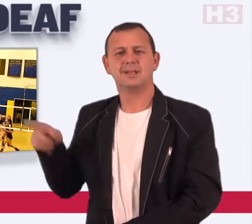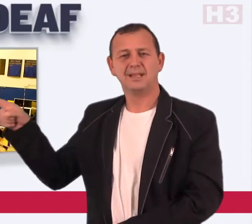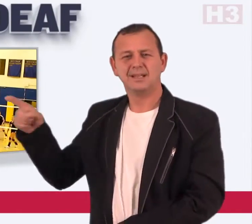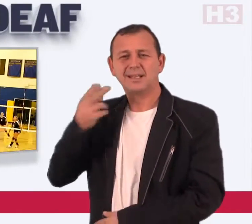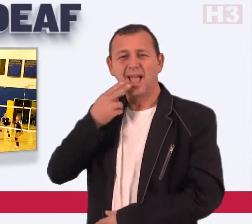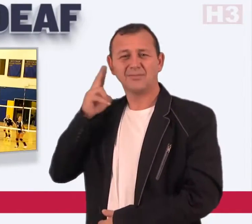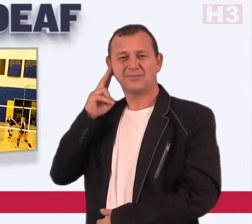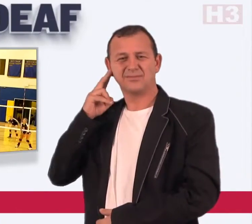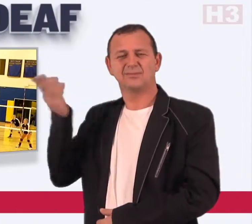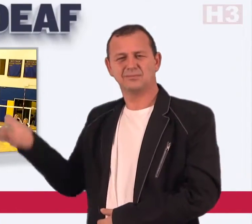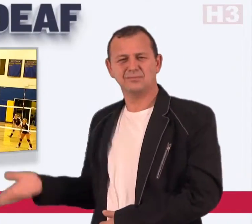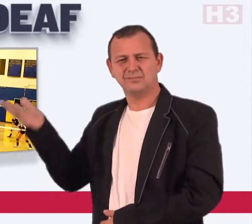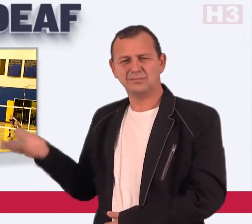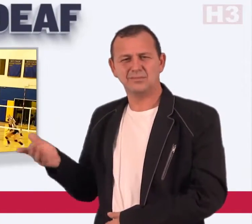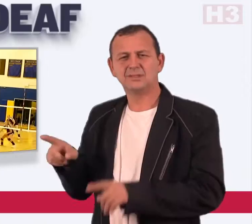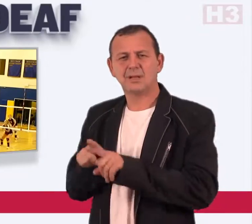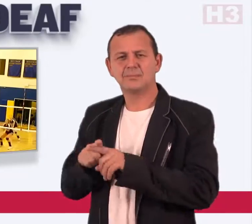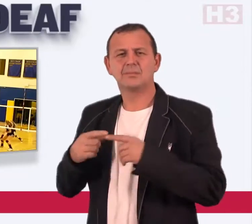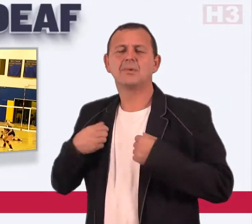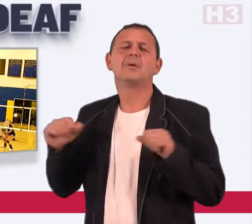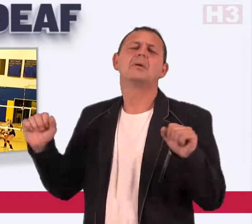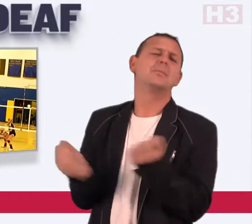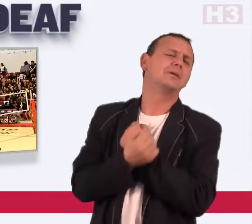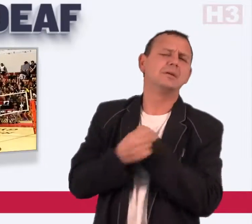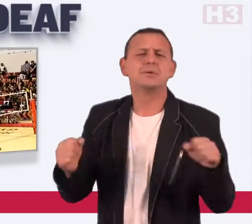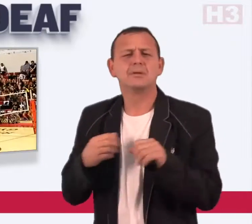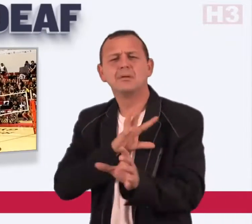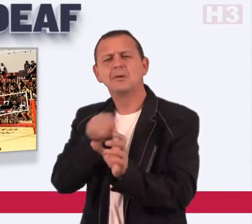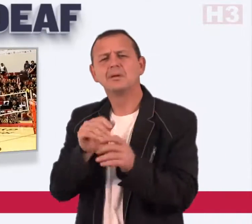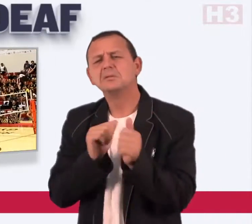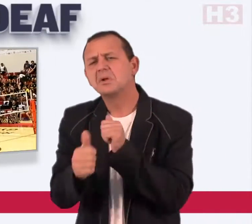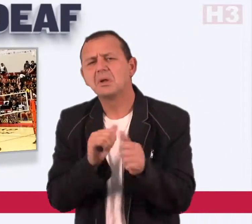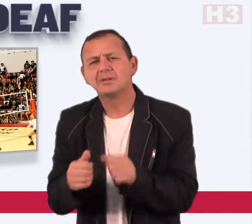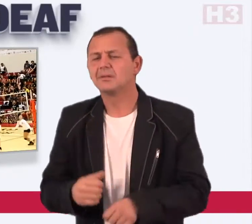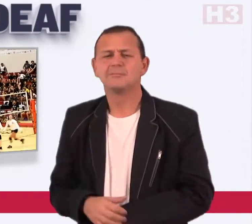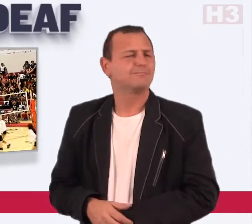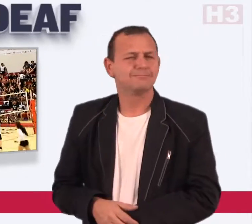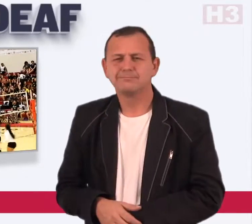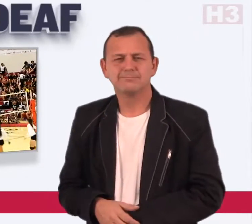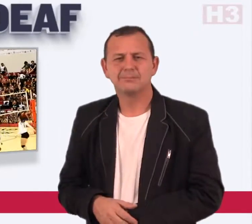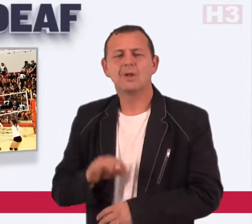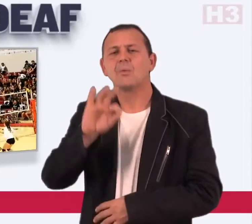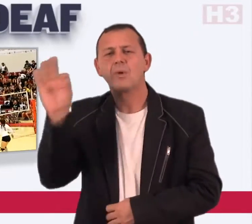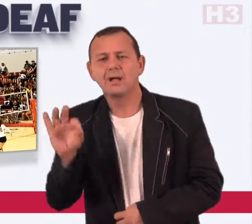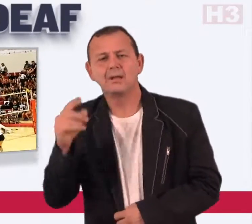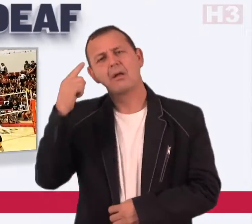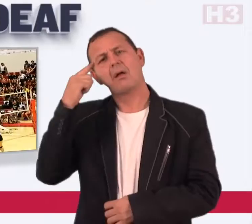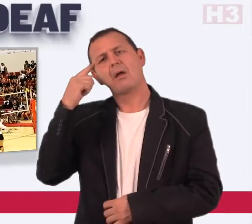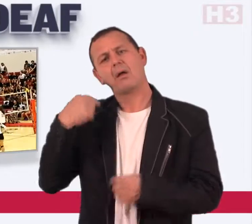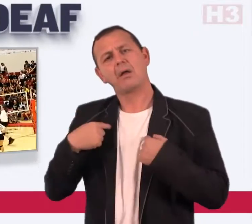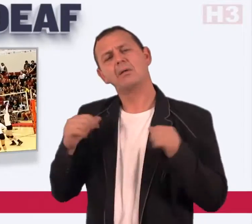Her deafness never held her back in sports